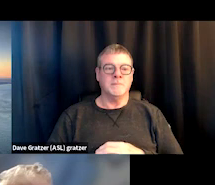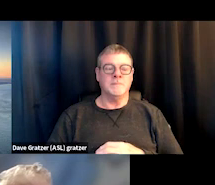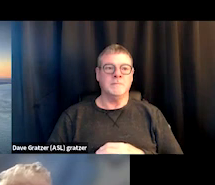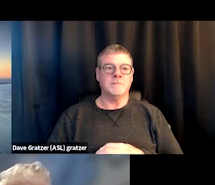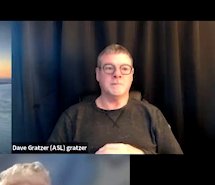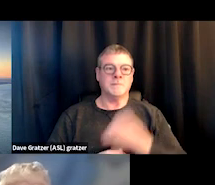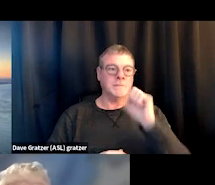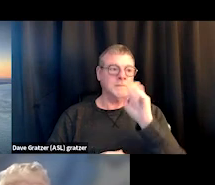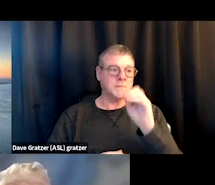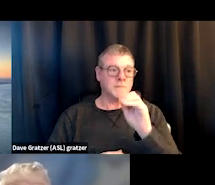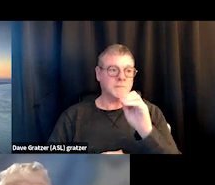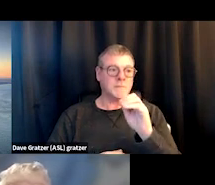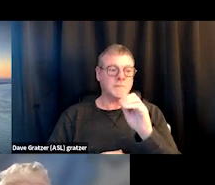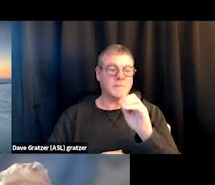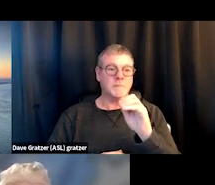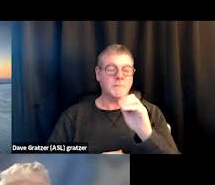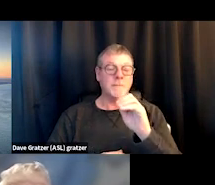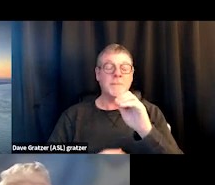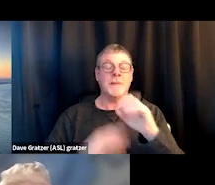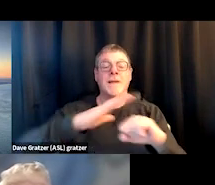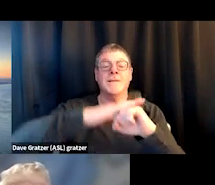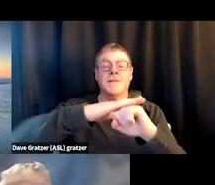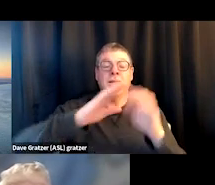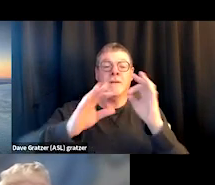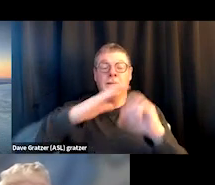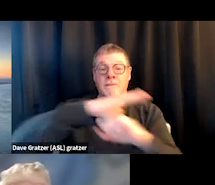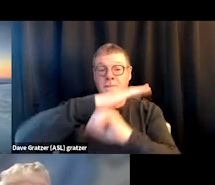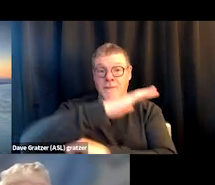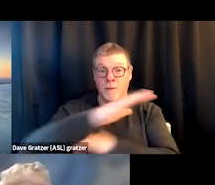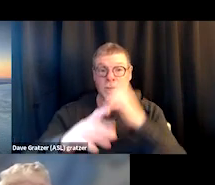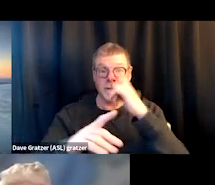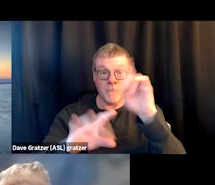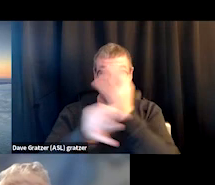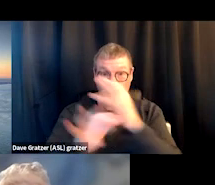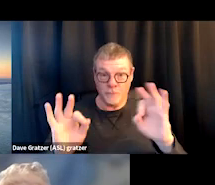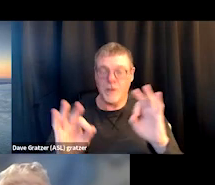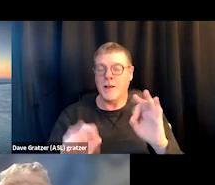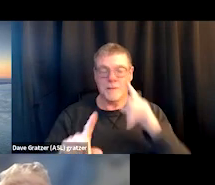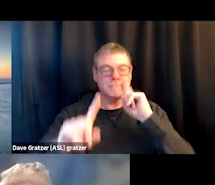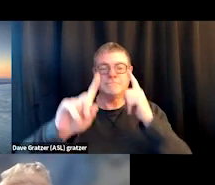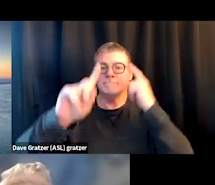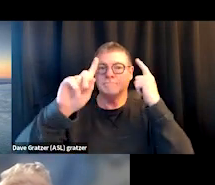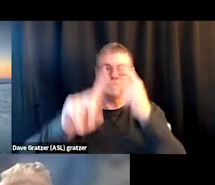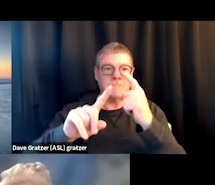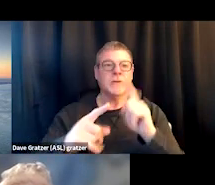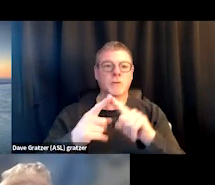So Foundation To Freedom has a really beautiful mission, and the mission really is to provide individuals,